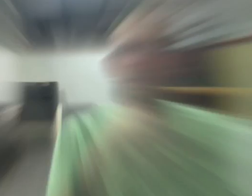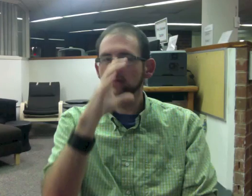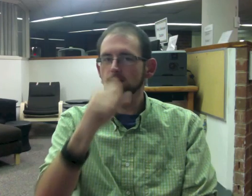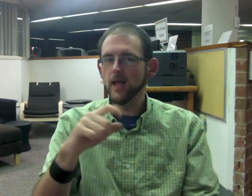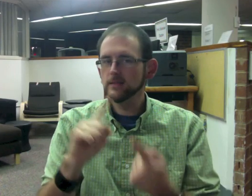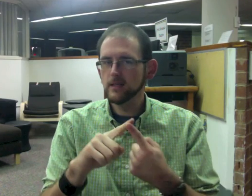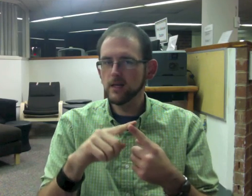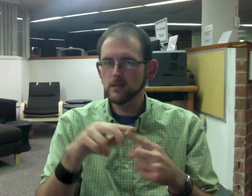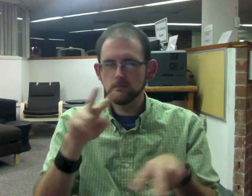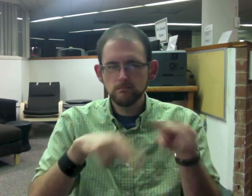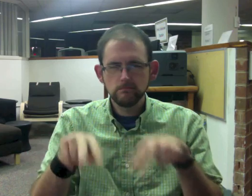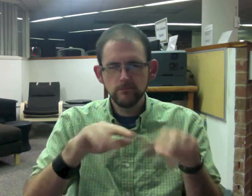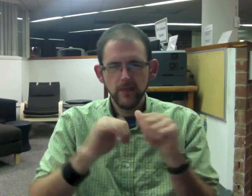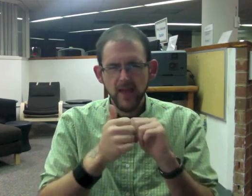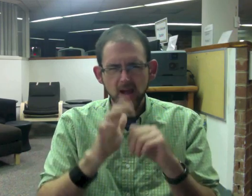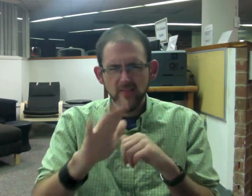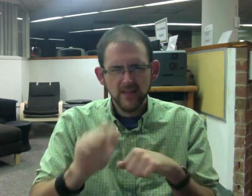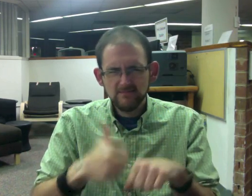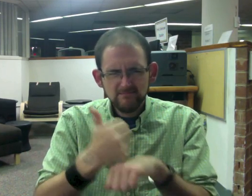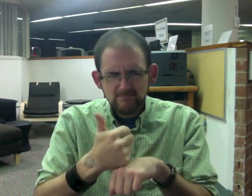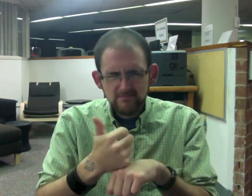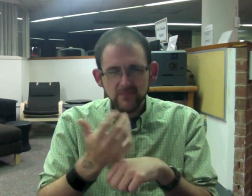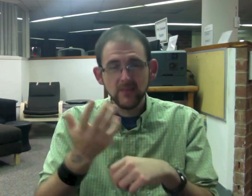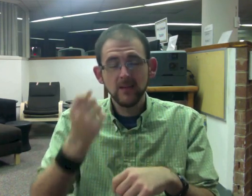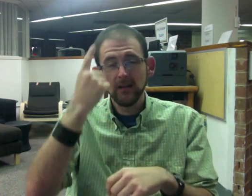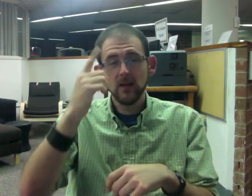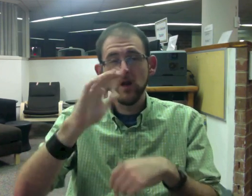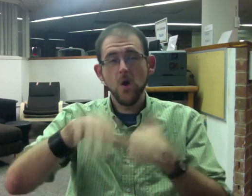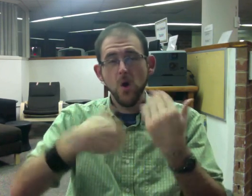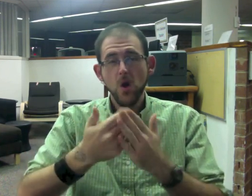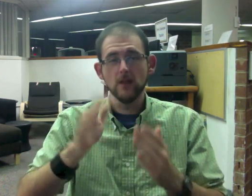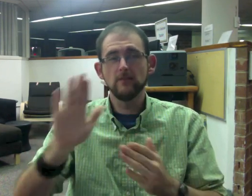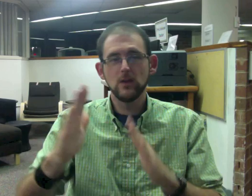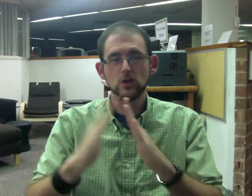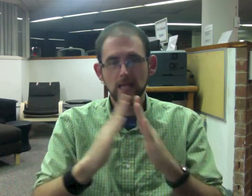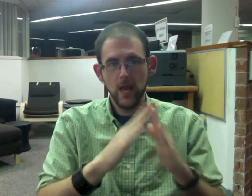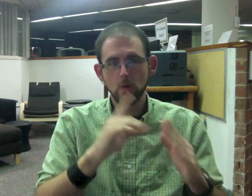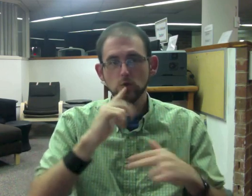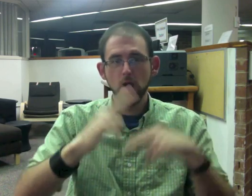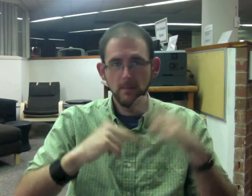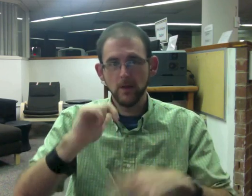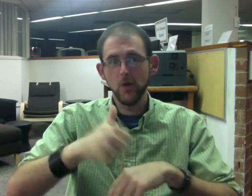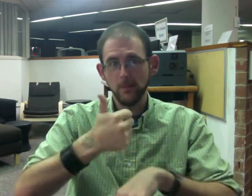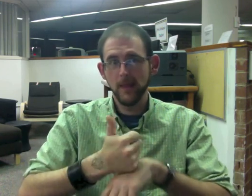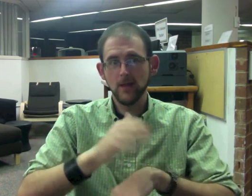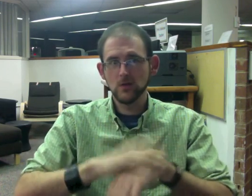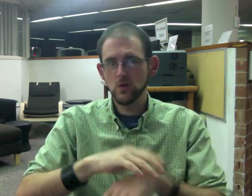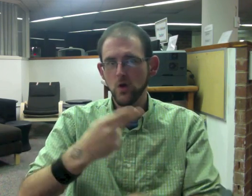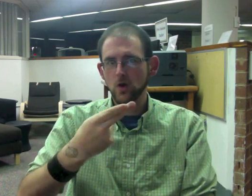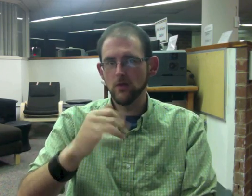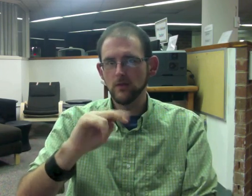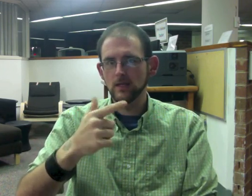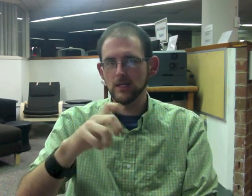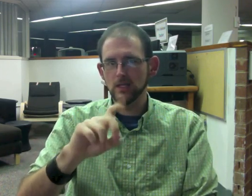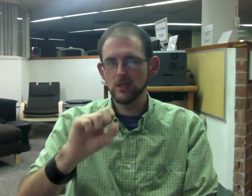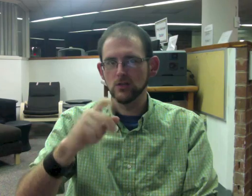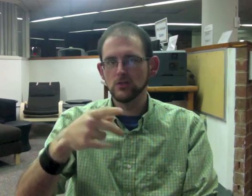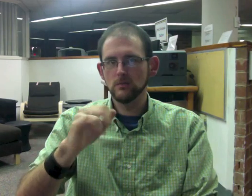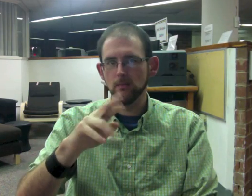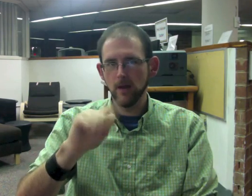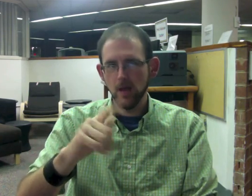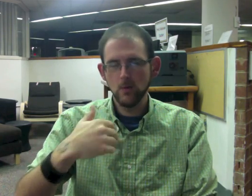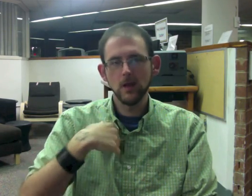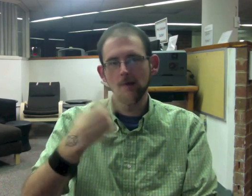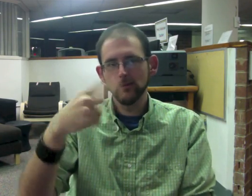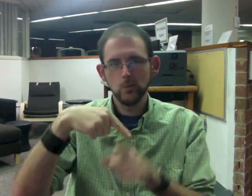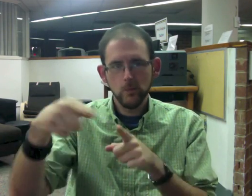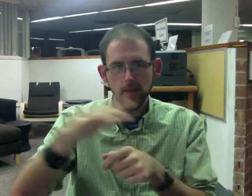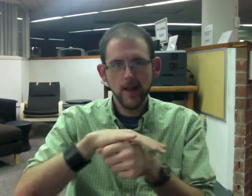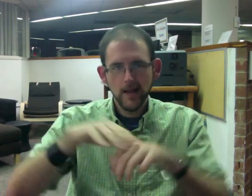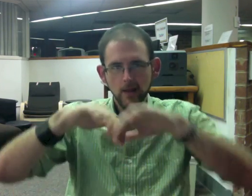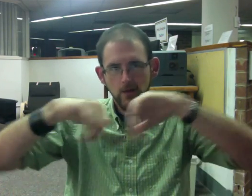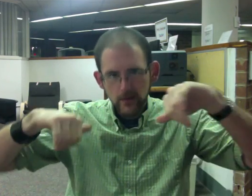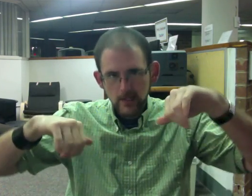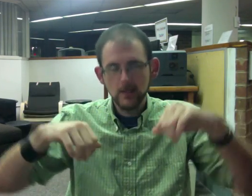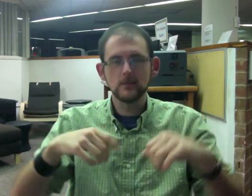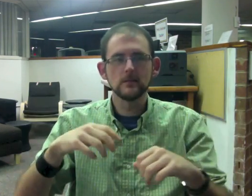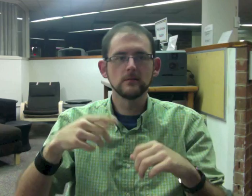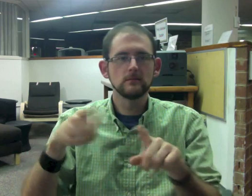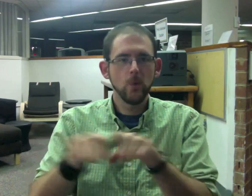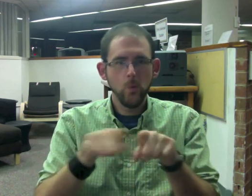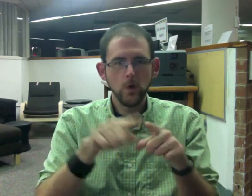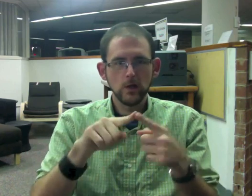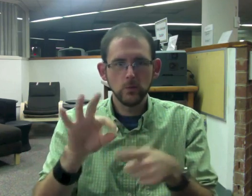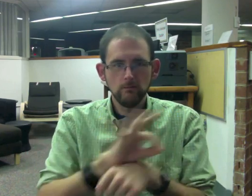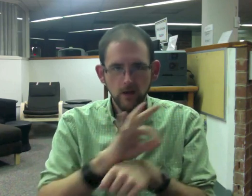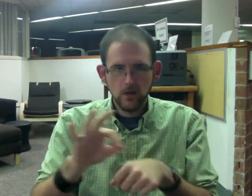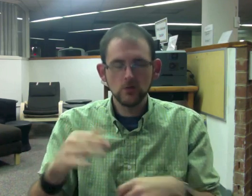It's truly interesting to see how they've established themselves; their towns are built based on the hinged spiral, which separates two main areas according to function.